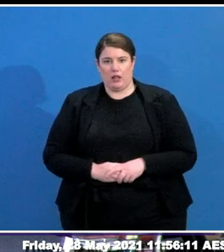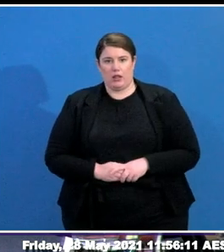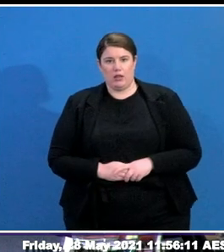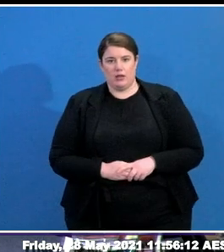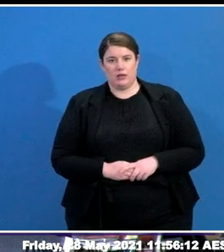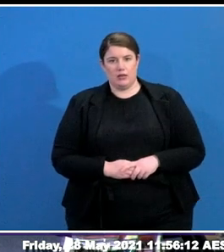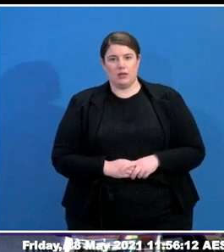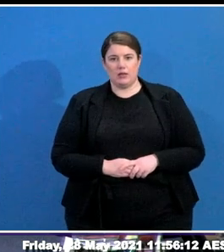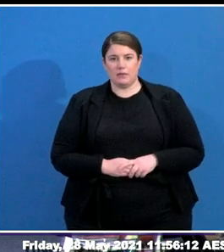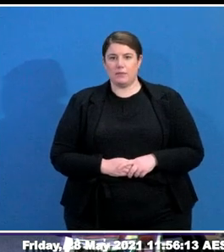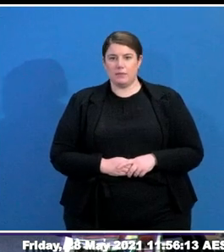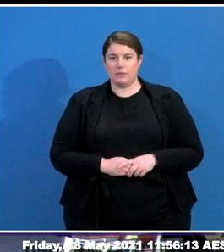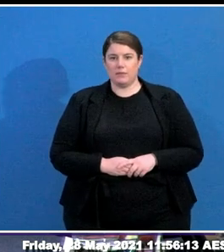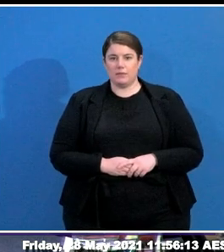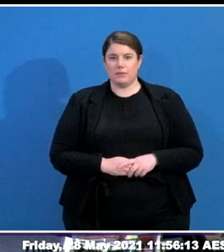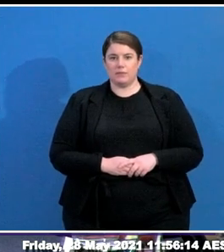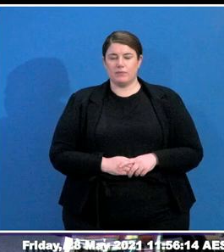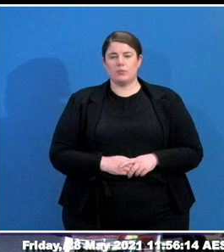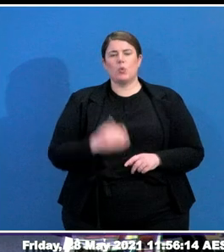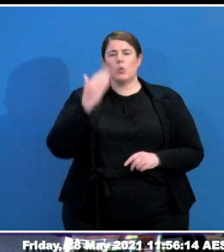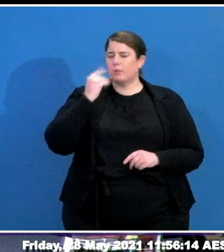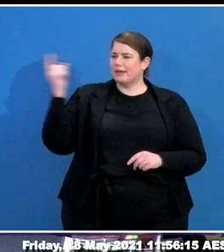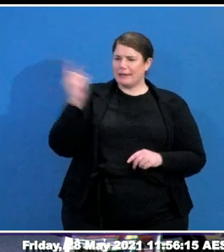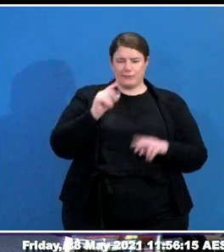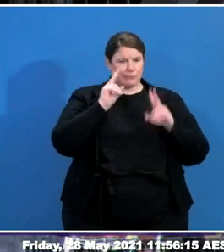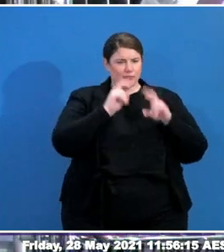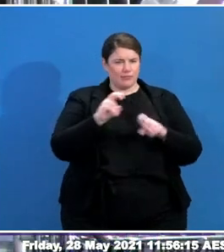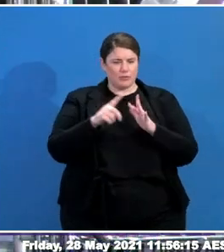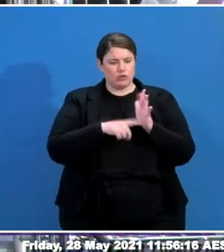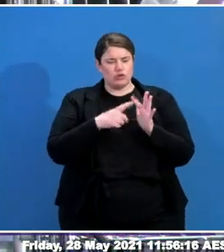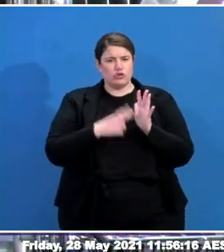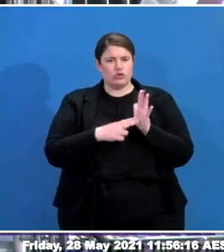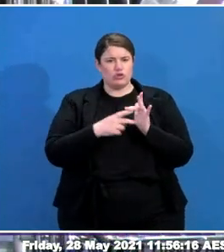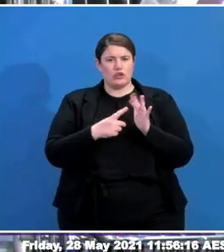The issue that Jennifer Piaud identified, of that lack of trust